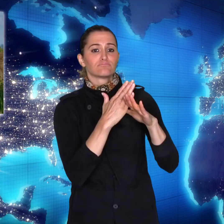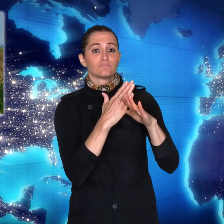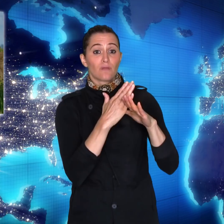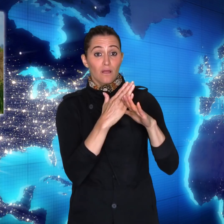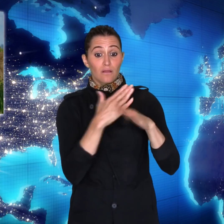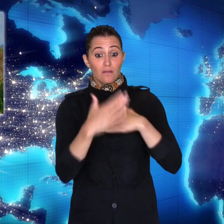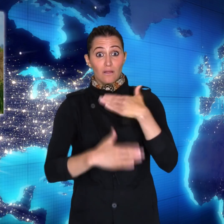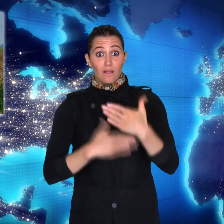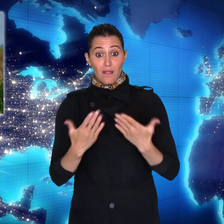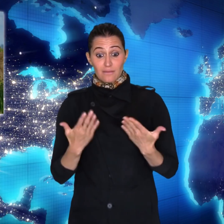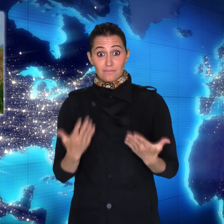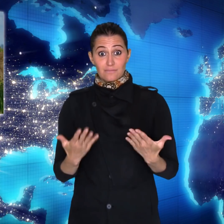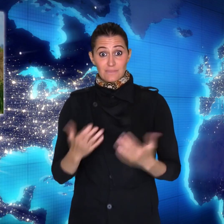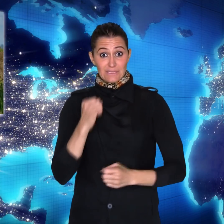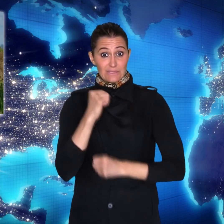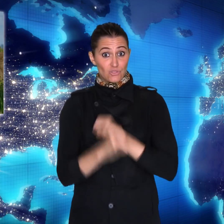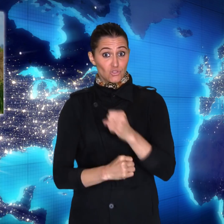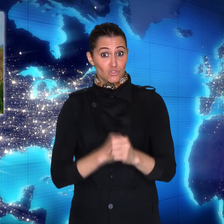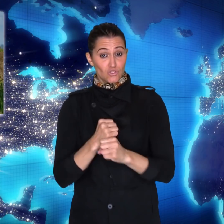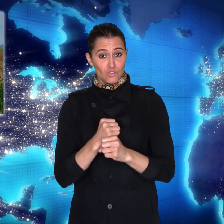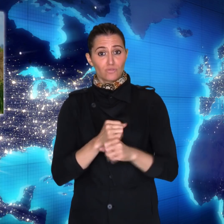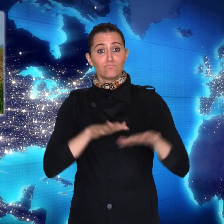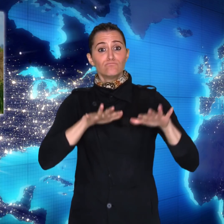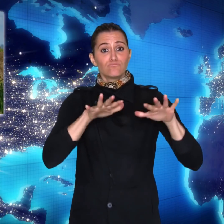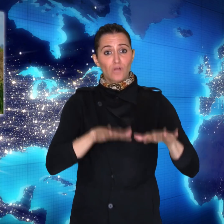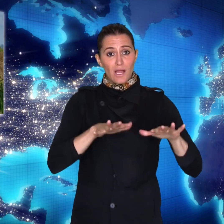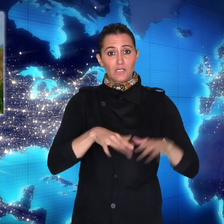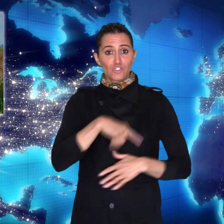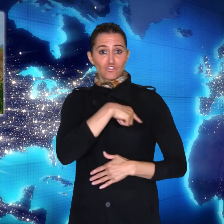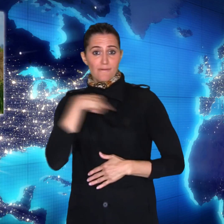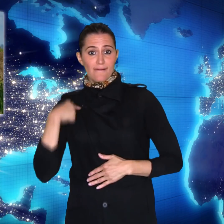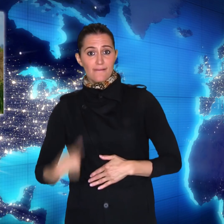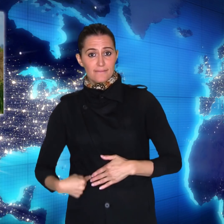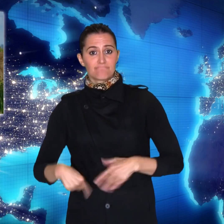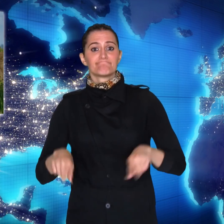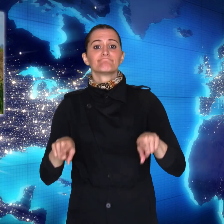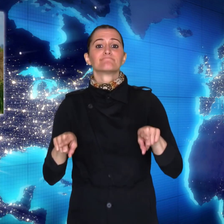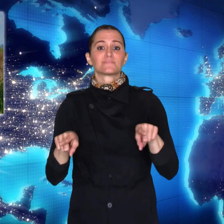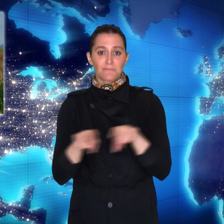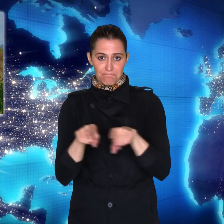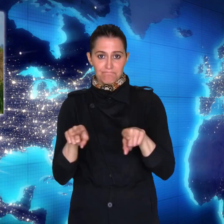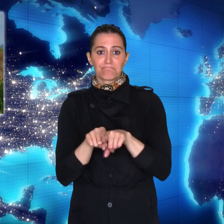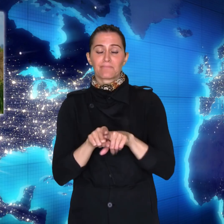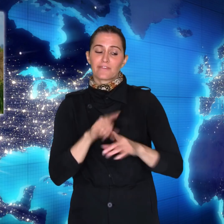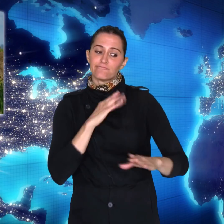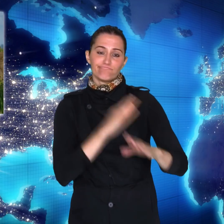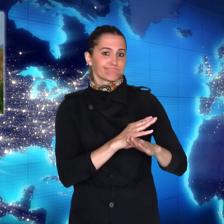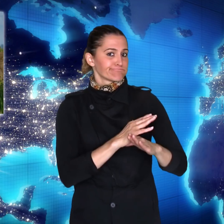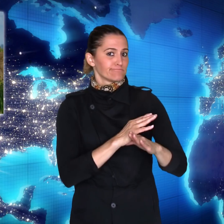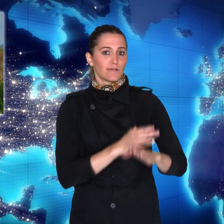do the same this year.